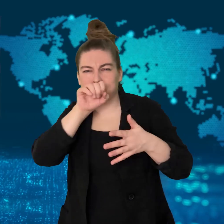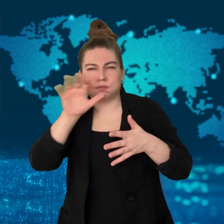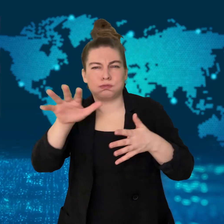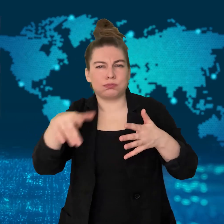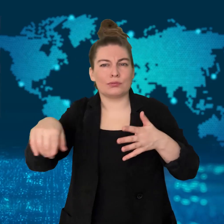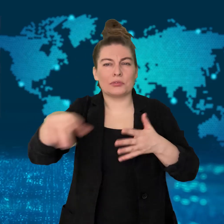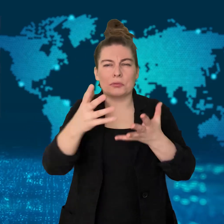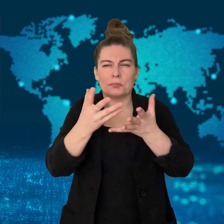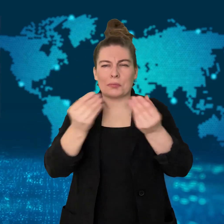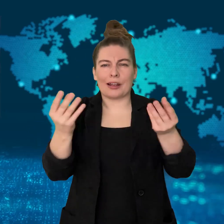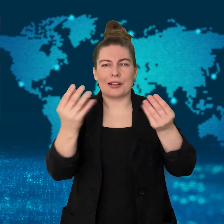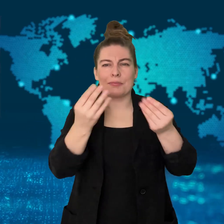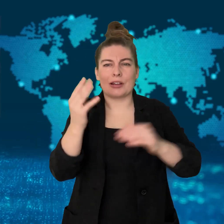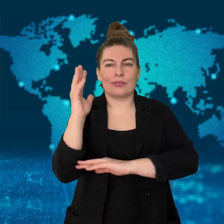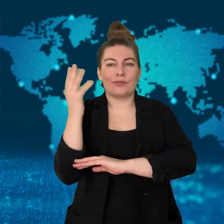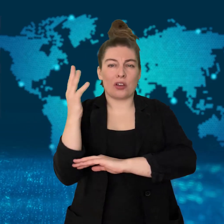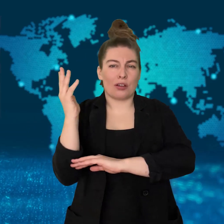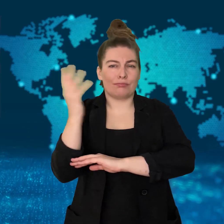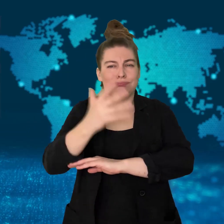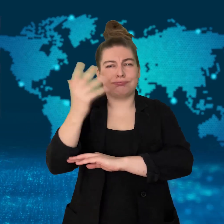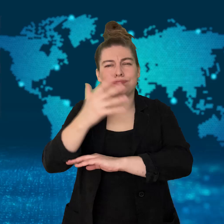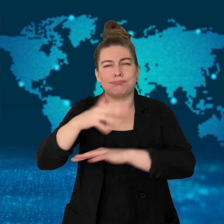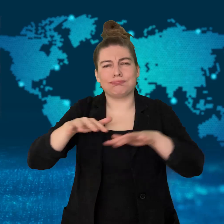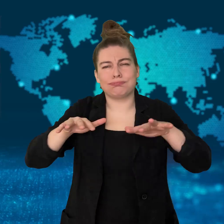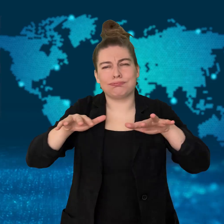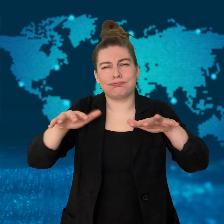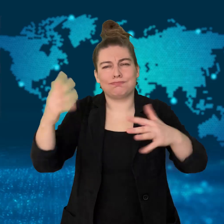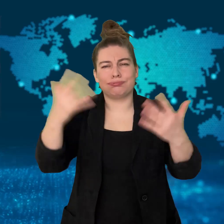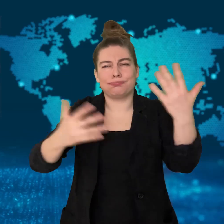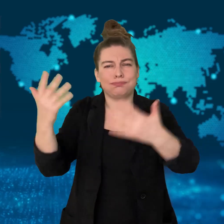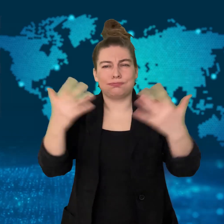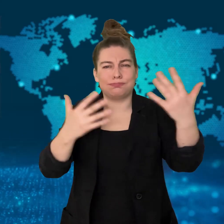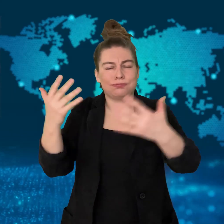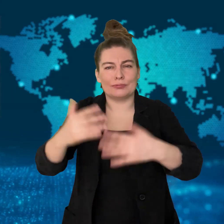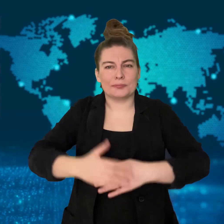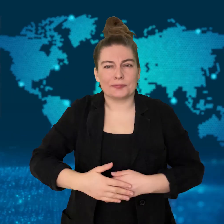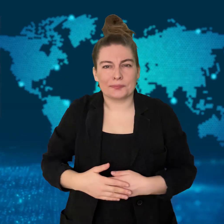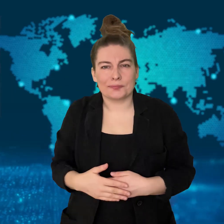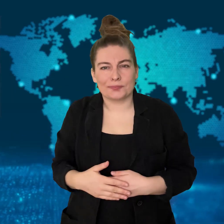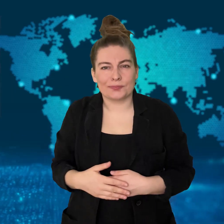Hundreds of trees were brought down by the wind in parks,